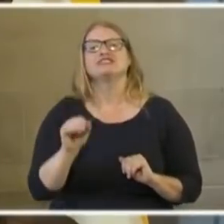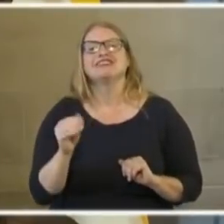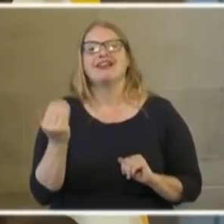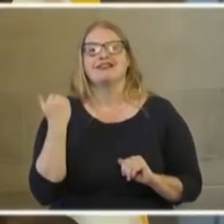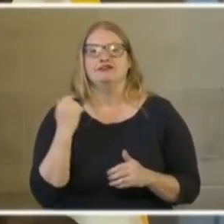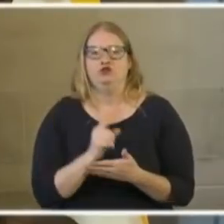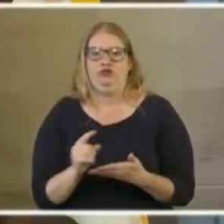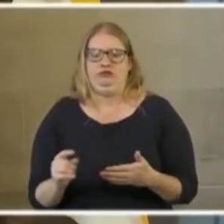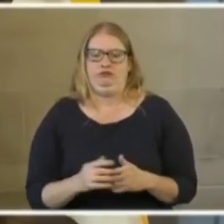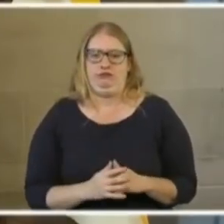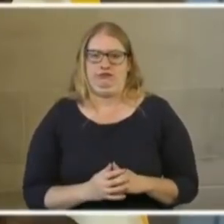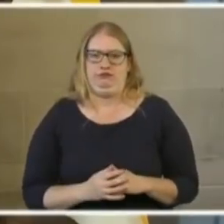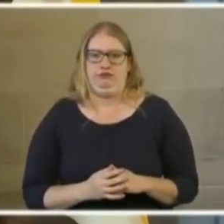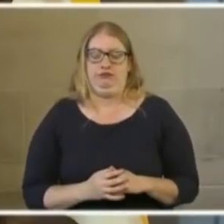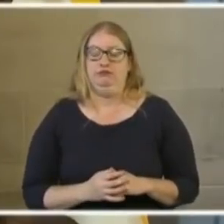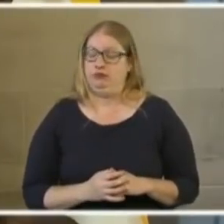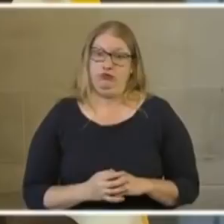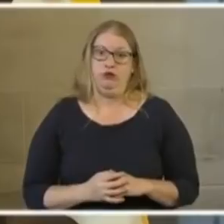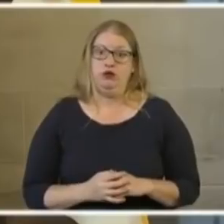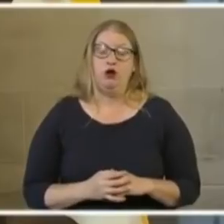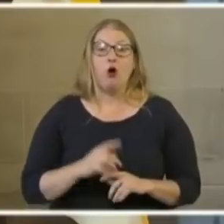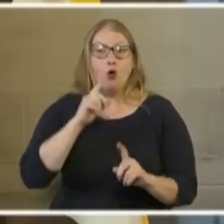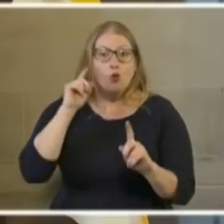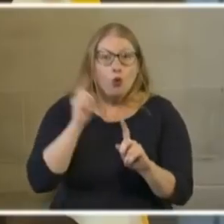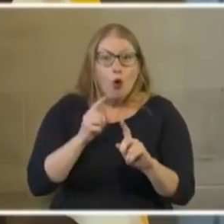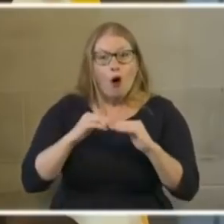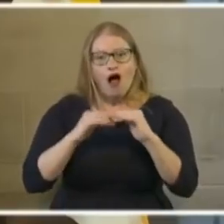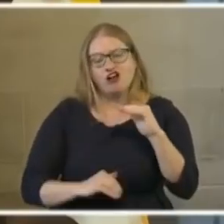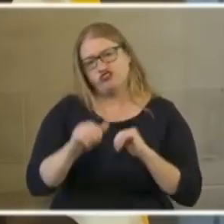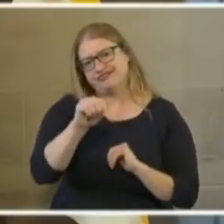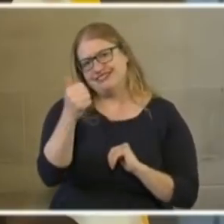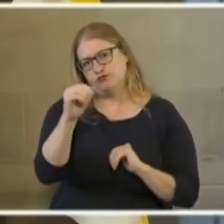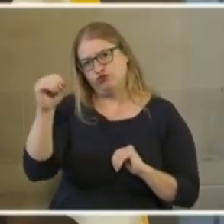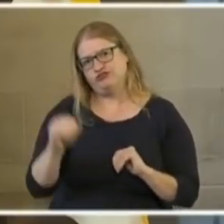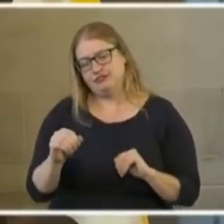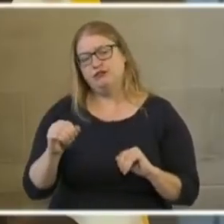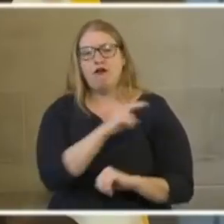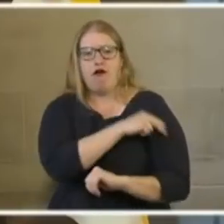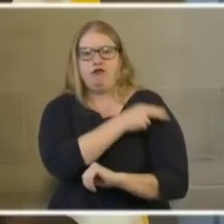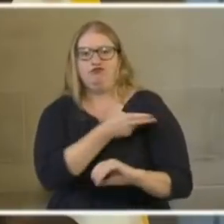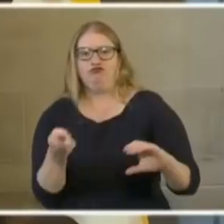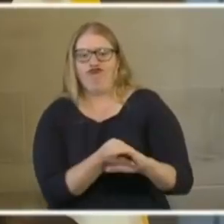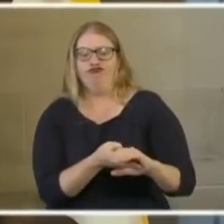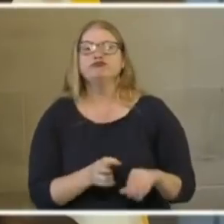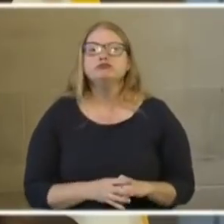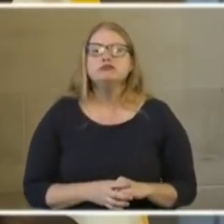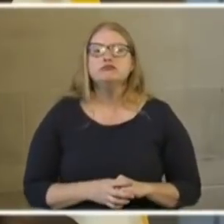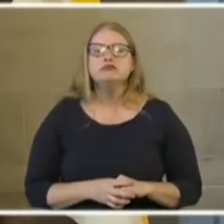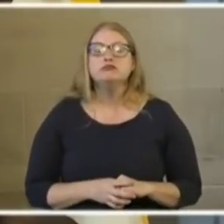DIAGNOSED WITH COVID-19 HAVE SEEN A 25% INCREASE OVER THE PAST WEEK.